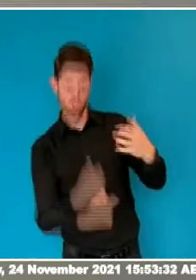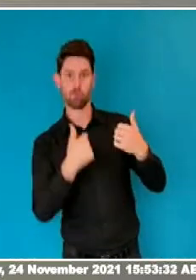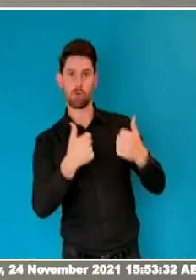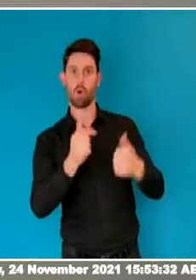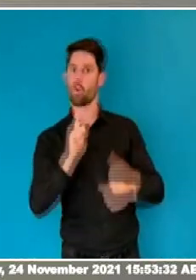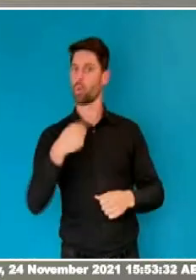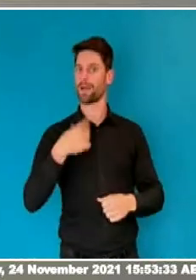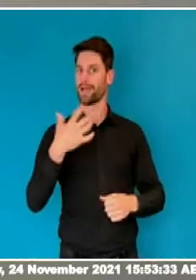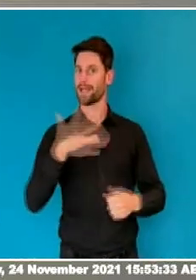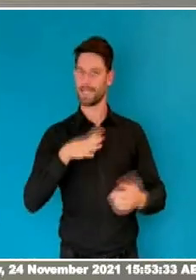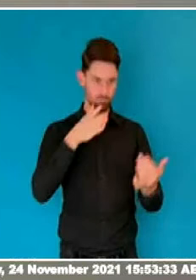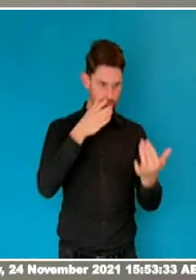It's very clearly outlined in our documentation.